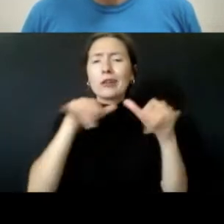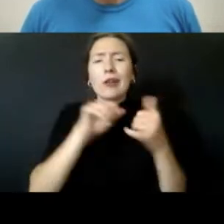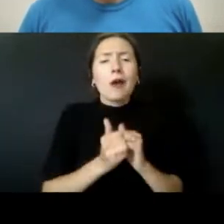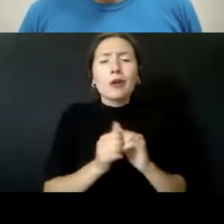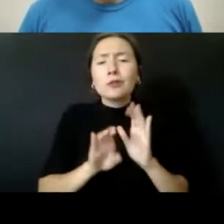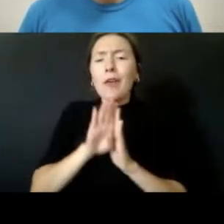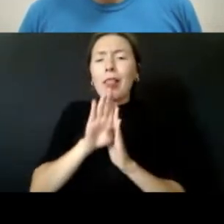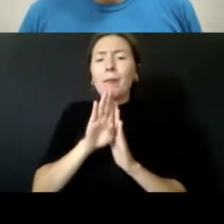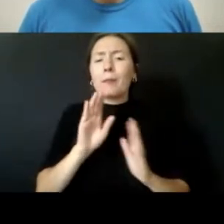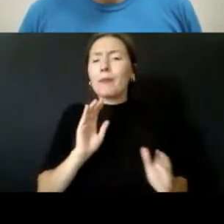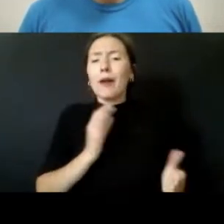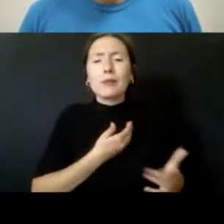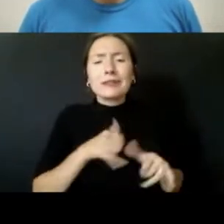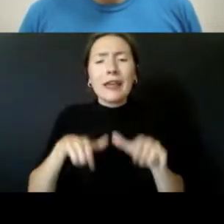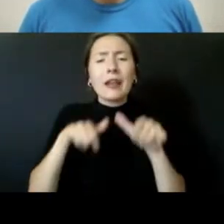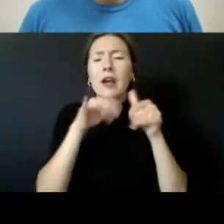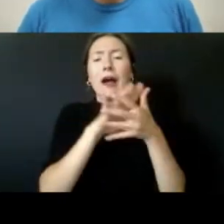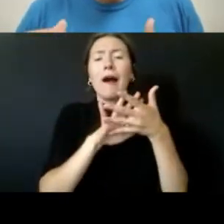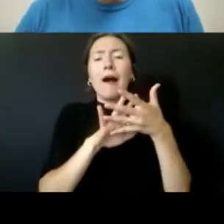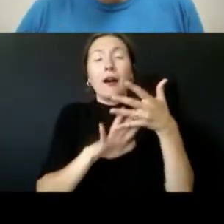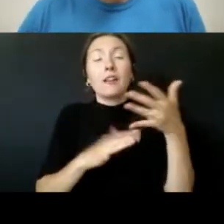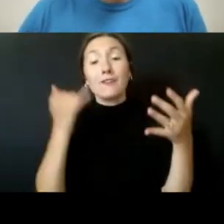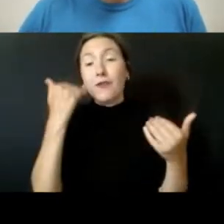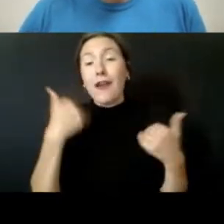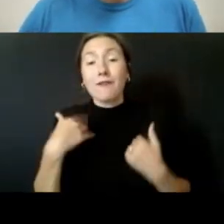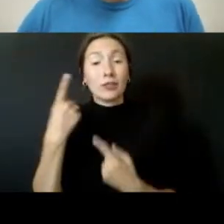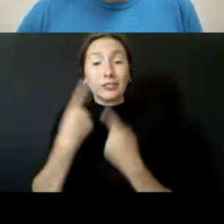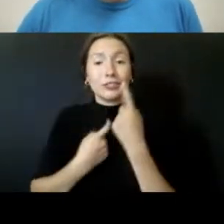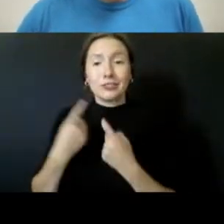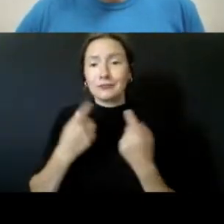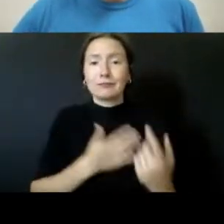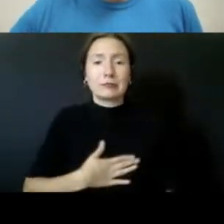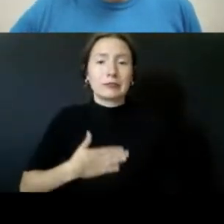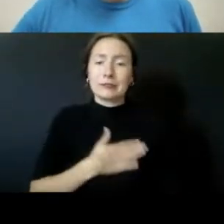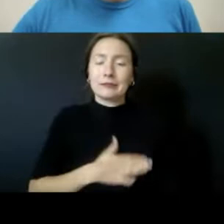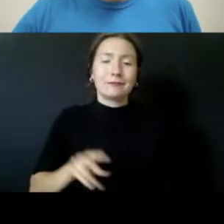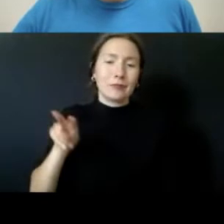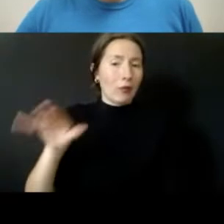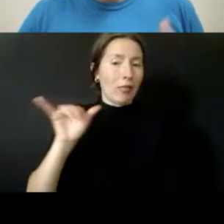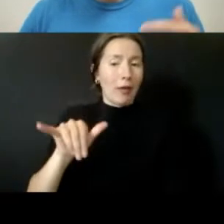then revisit those frequently right so as authoring tools change as your lms changes